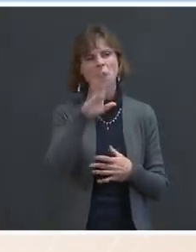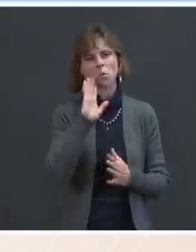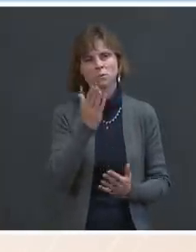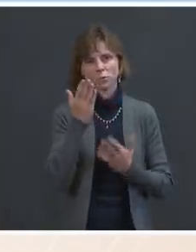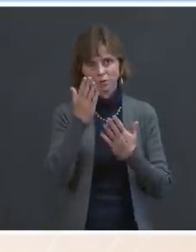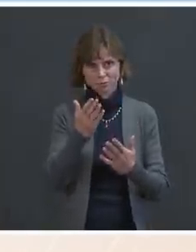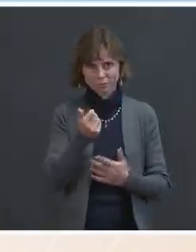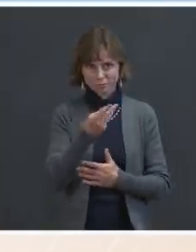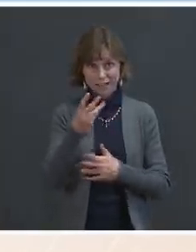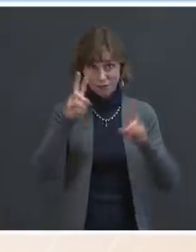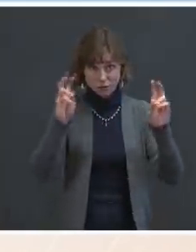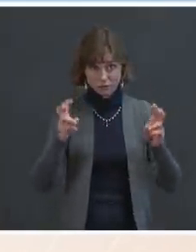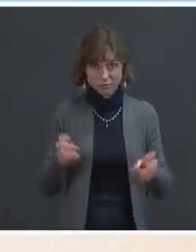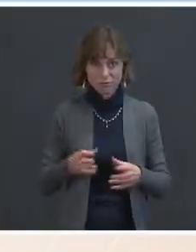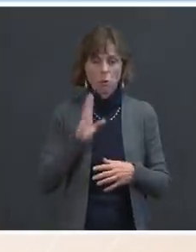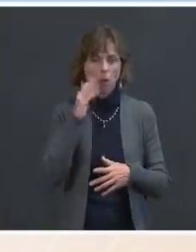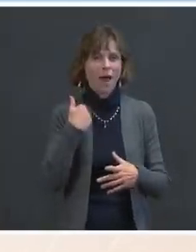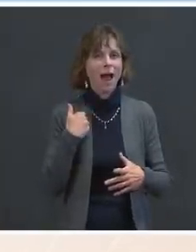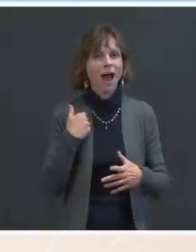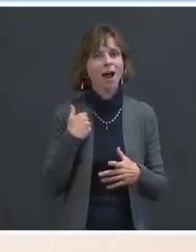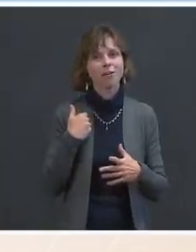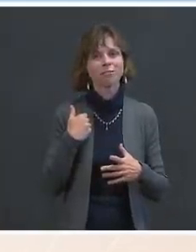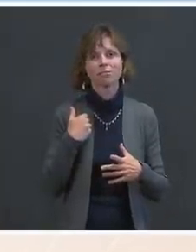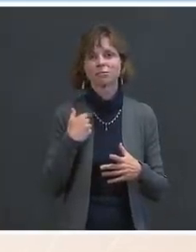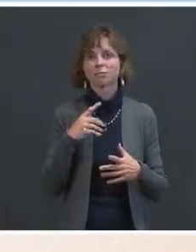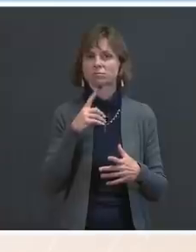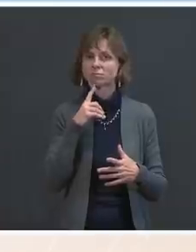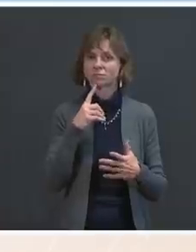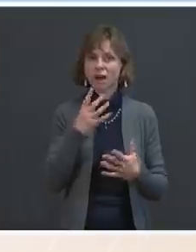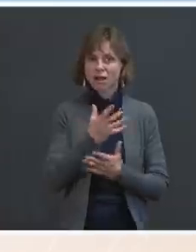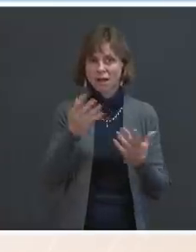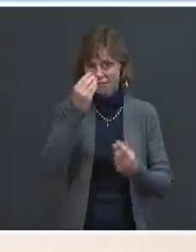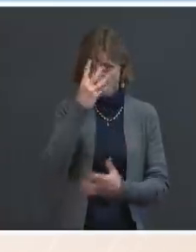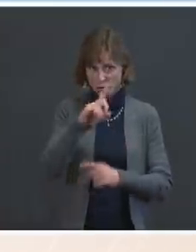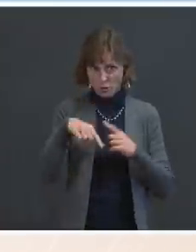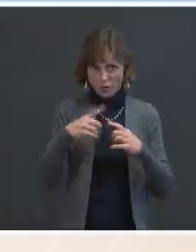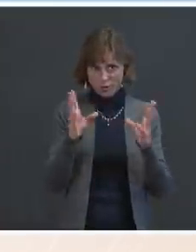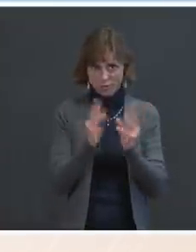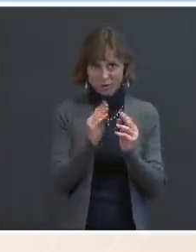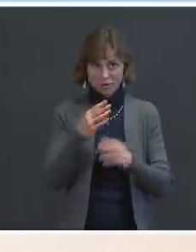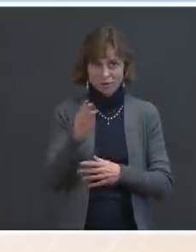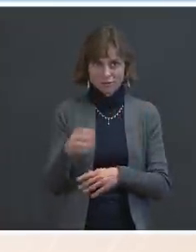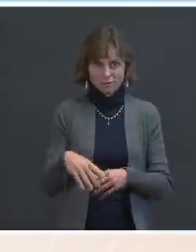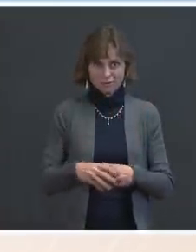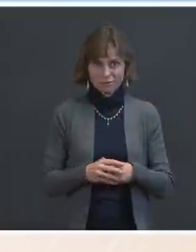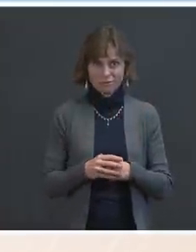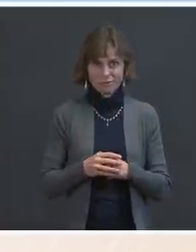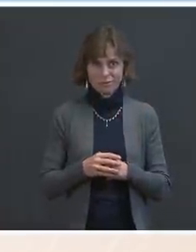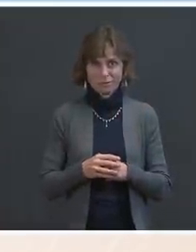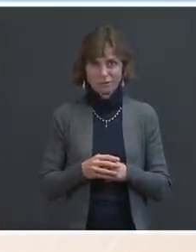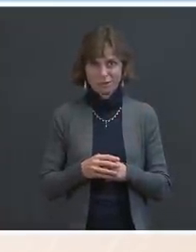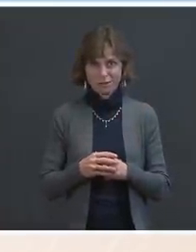and we'll have a robust readout when the meeting concludes. Go ahead. The Press: A few questions, like everyone. Ms. Psaki: Sure.